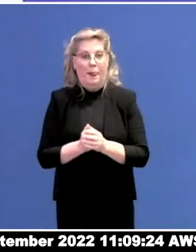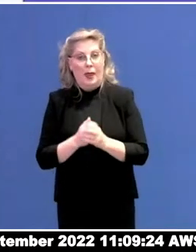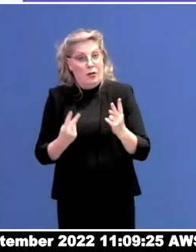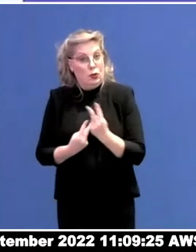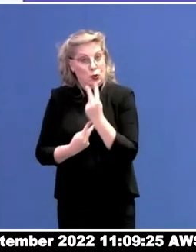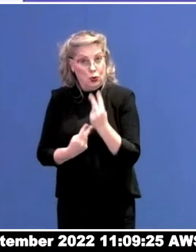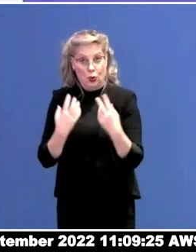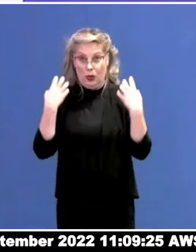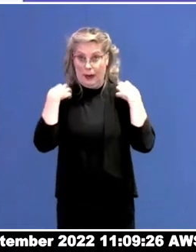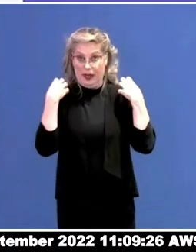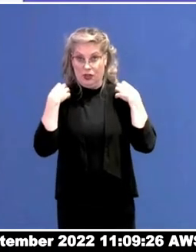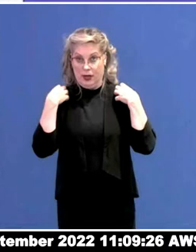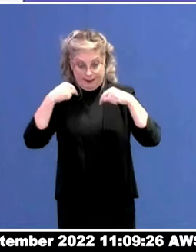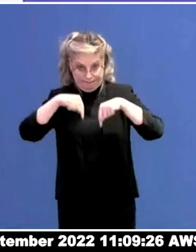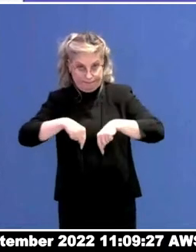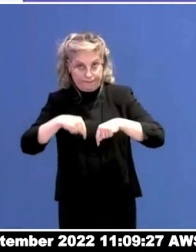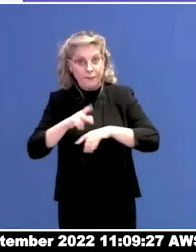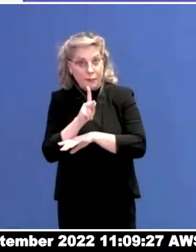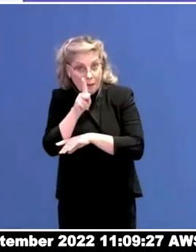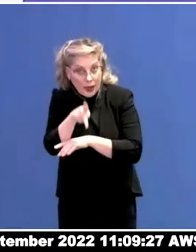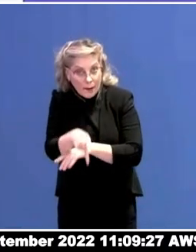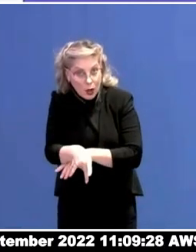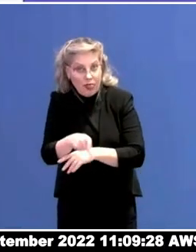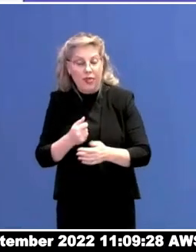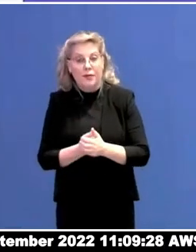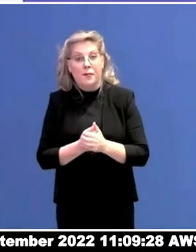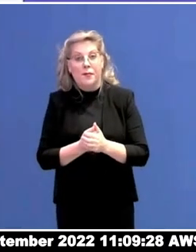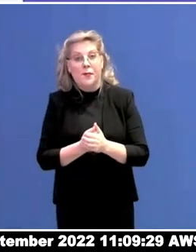in the Perth hearing room, as is Ms McMahon.